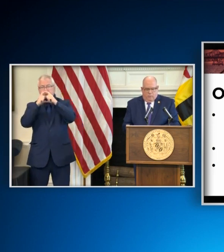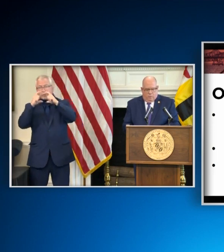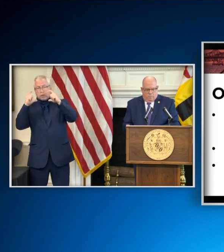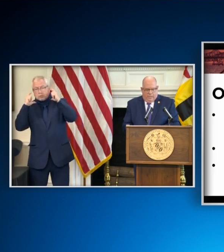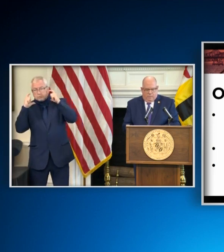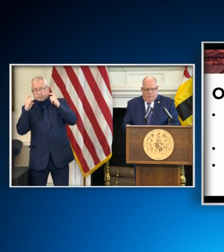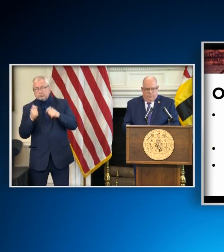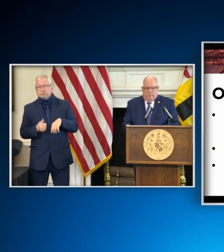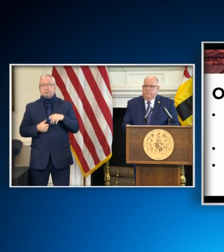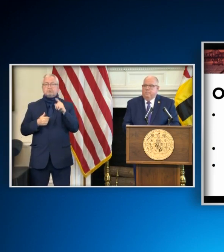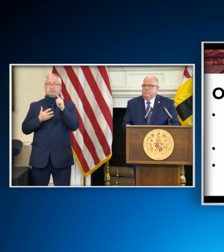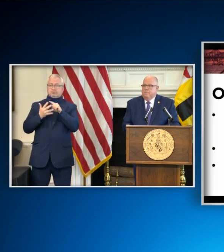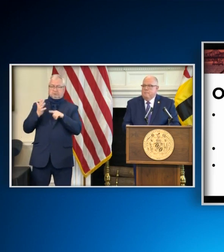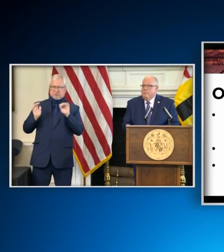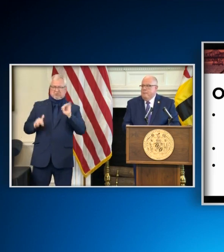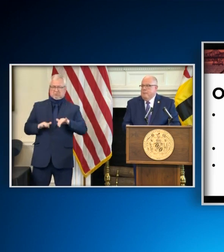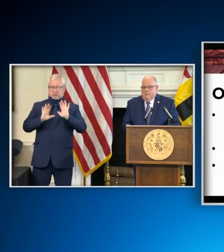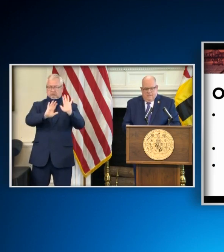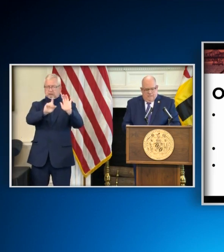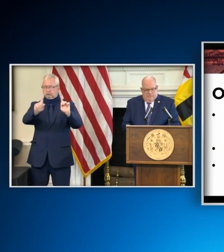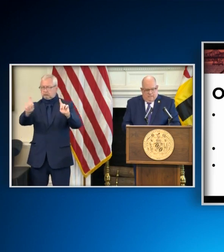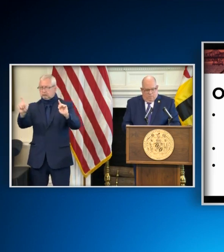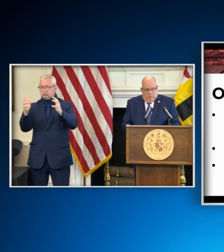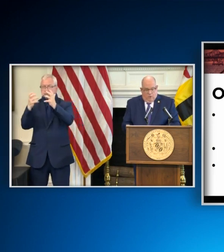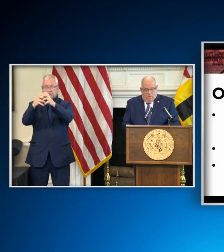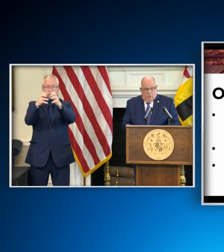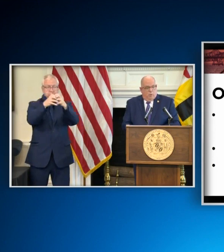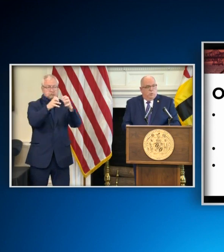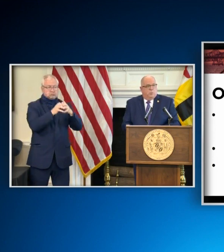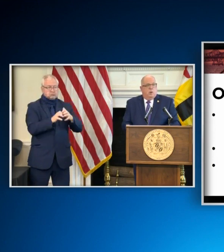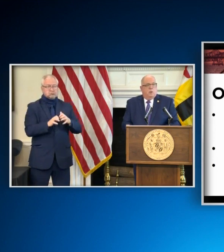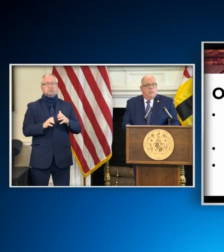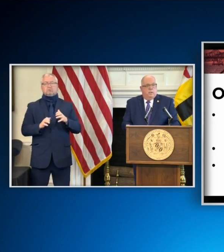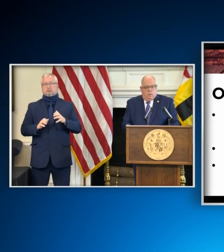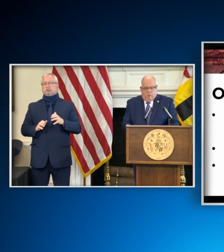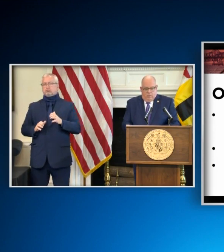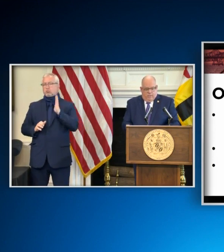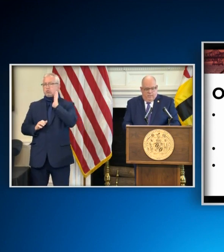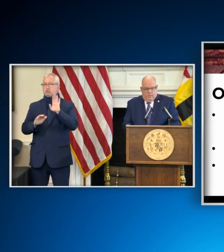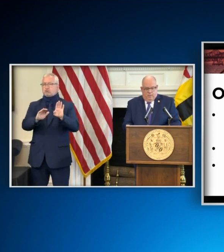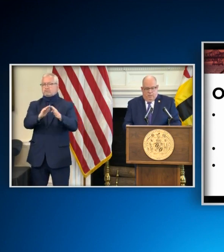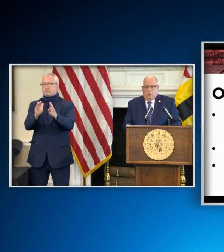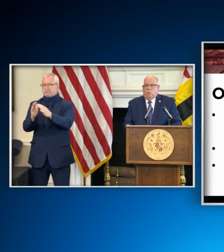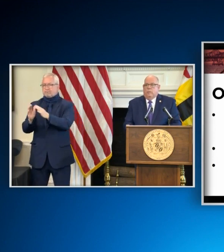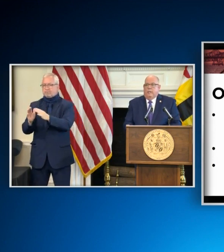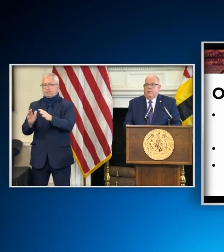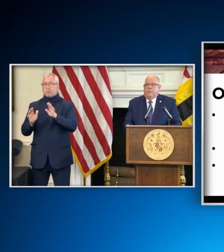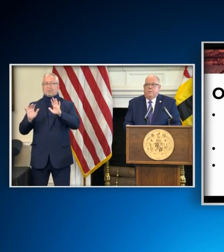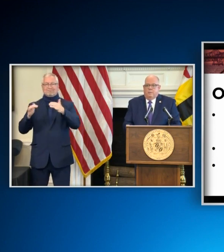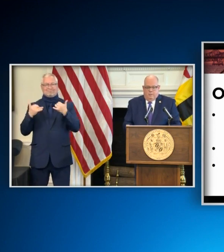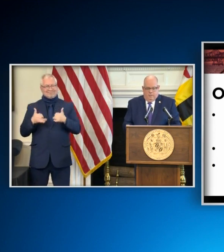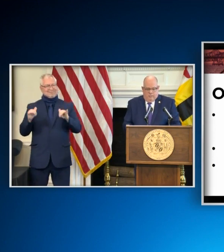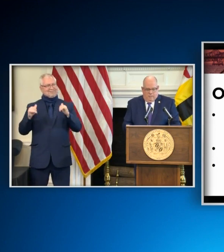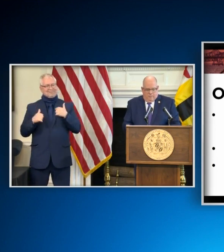MASS OR FACE COVERINGS MUST BE WORN WHEN INTERACTING WITH OTHER EMPLOYEES OR PATRONS.